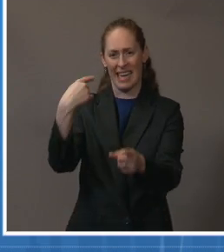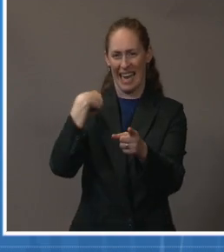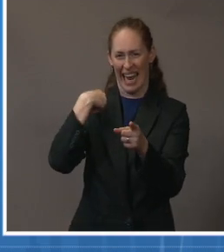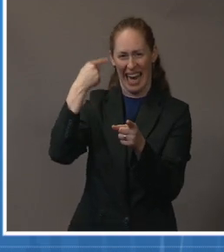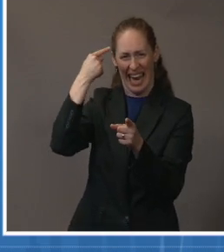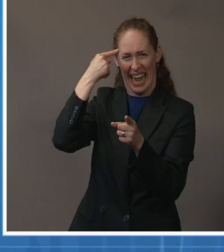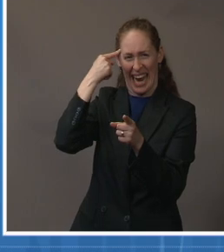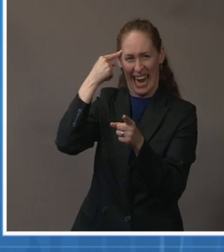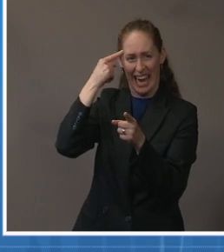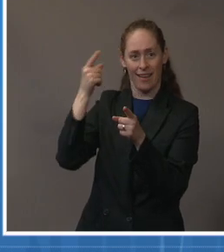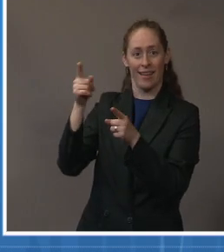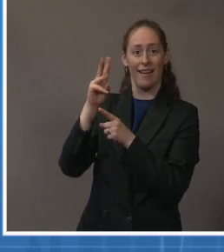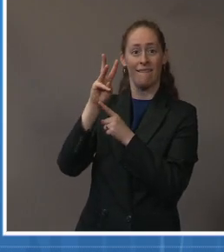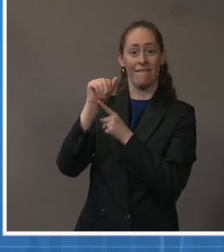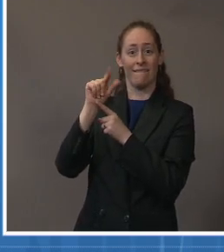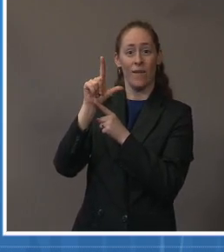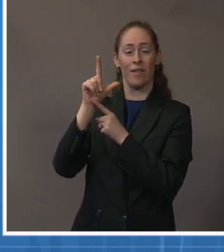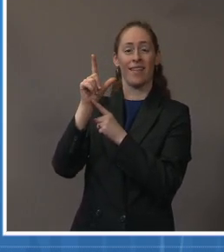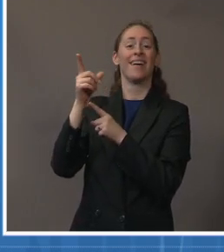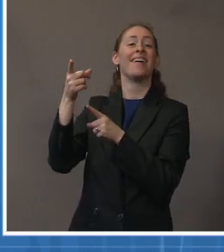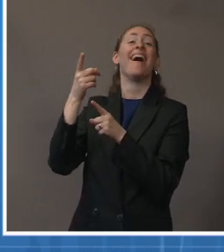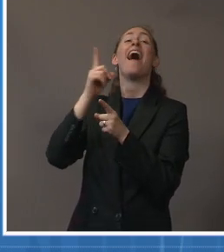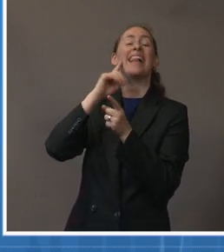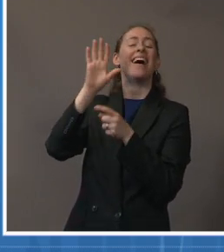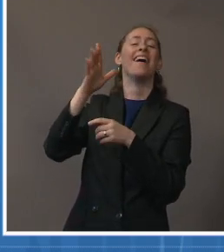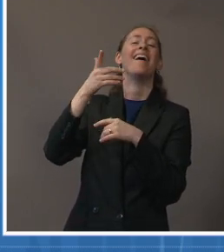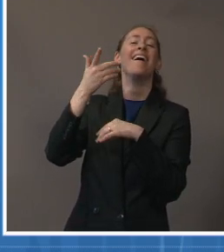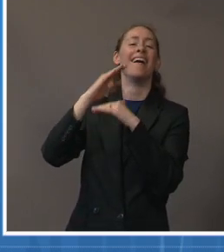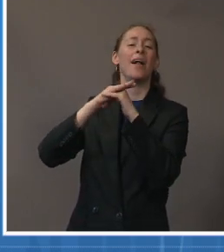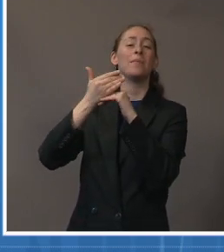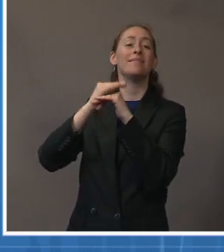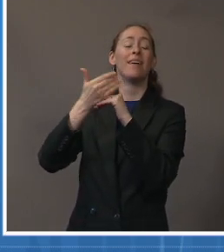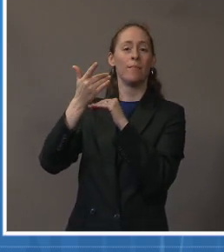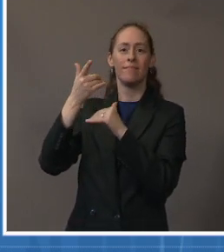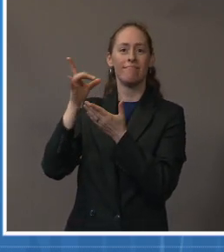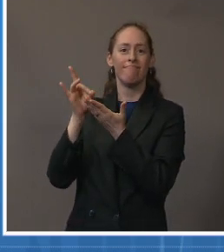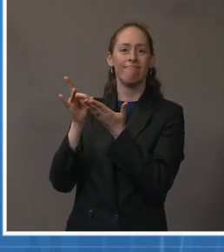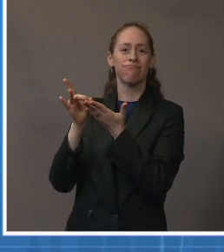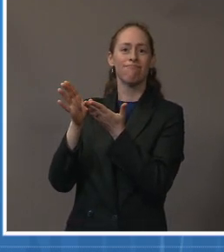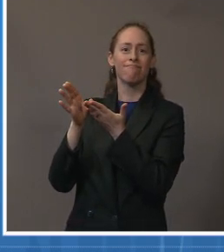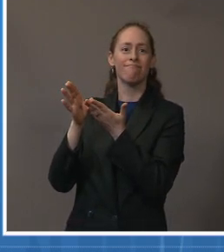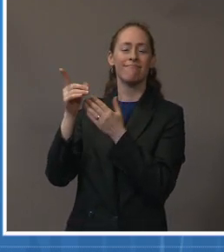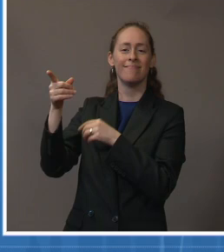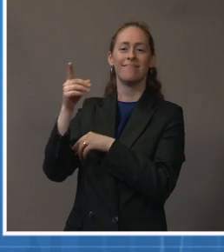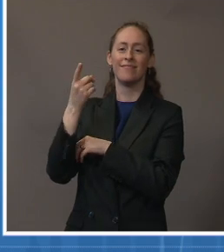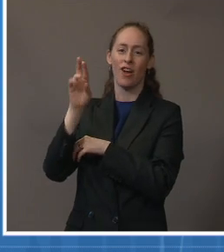Mr. Zients: Well, you know, I think the important thing is that all Americans have the opportunity to get vaccinated, and that means we need to make it